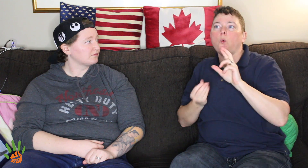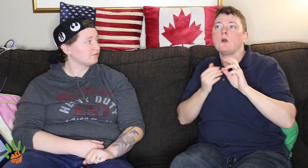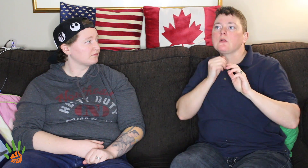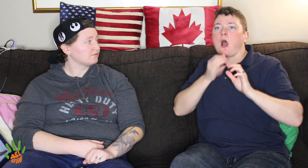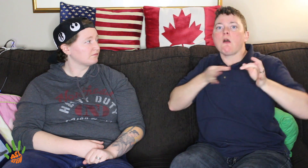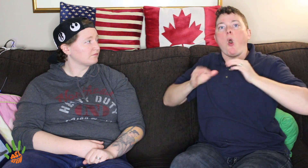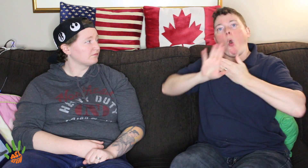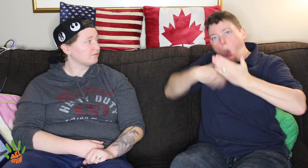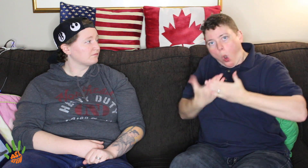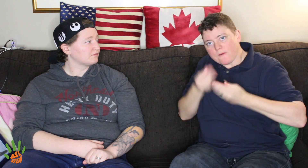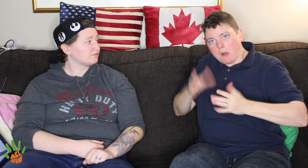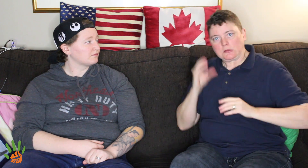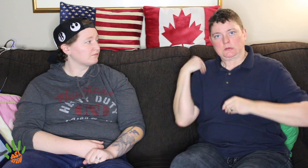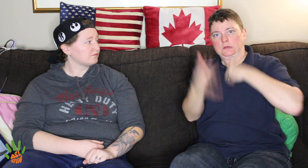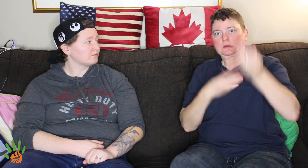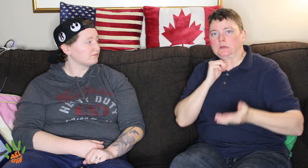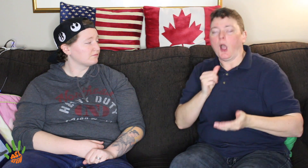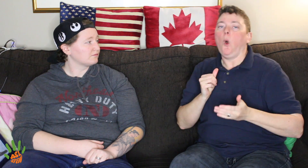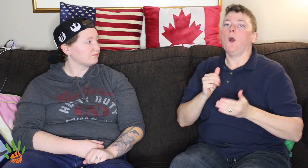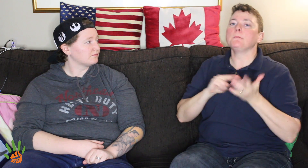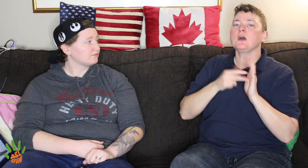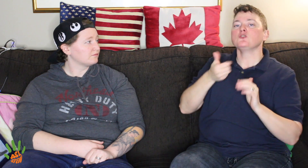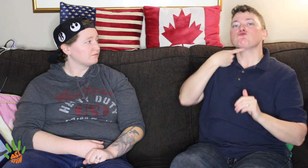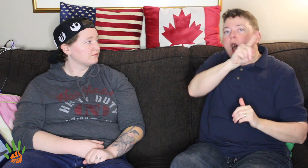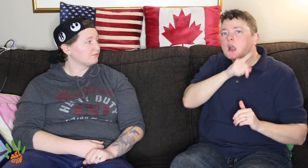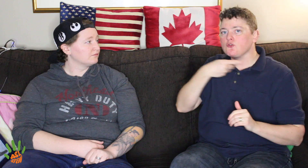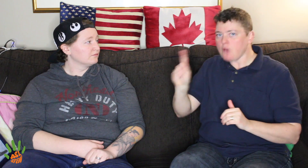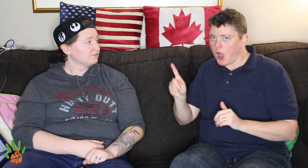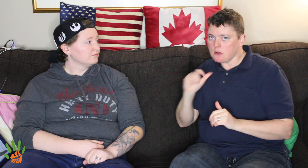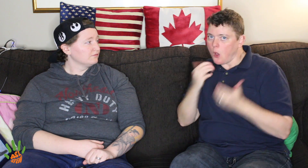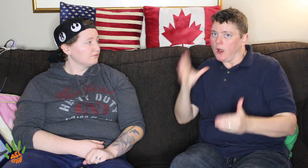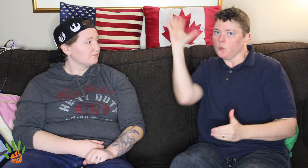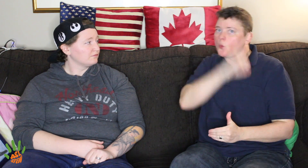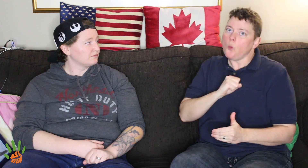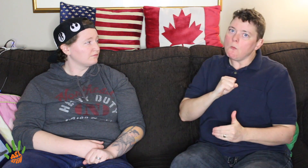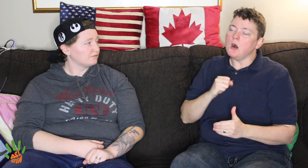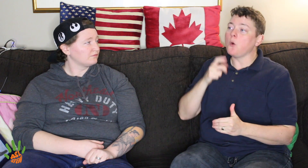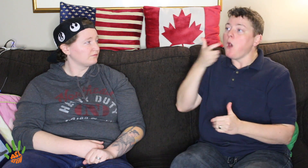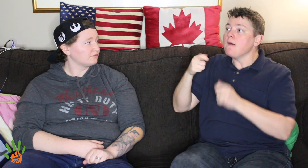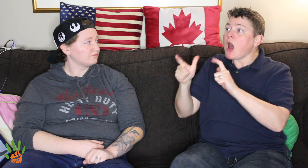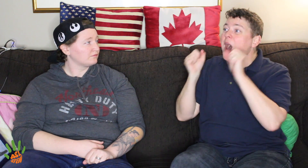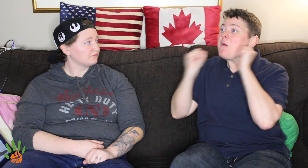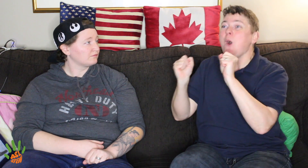Which may have some holes or not have the whole explanation in there. So just double check and do your research and don't assume.